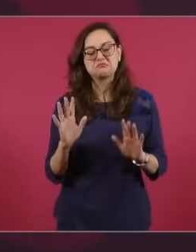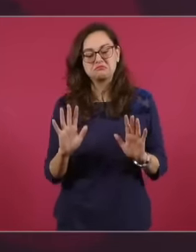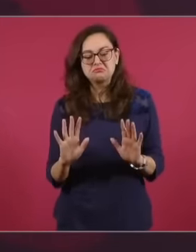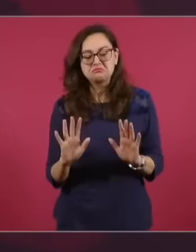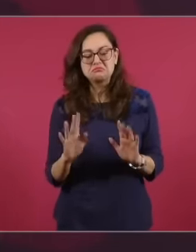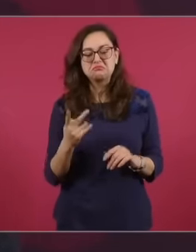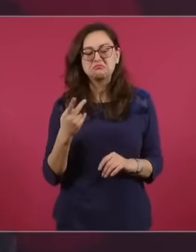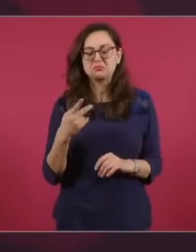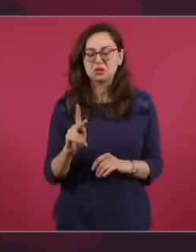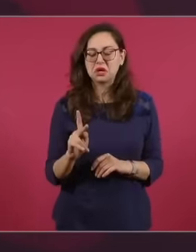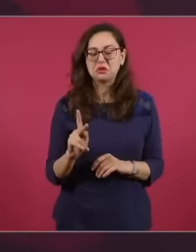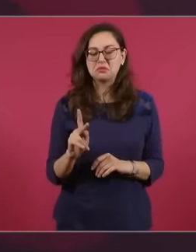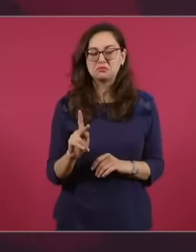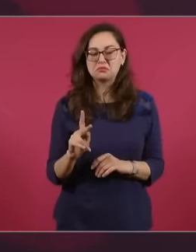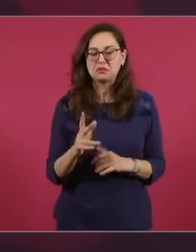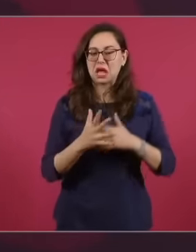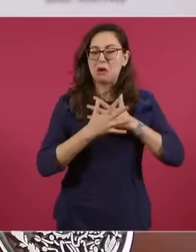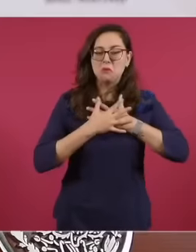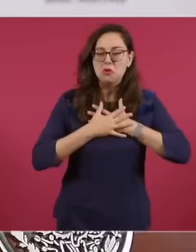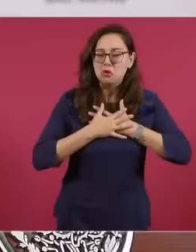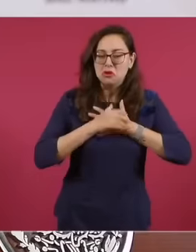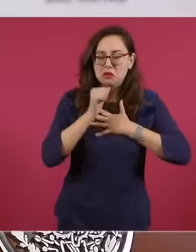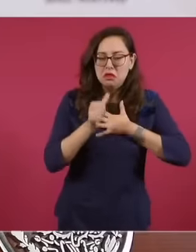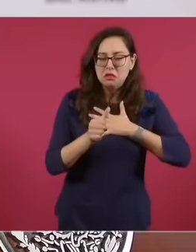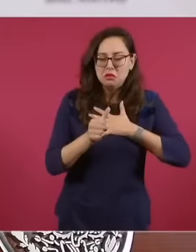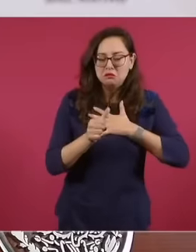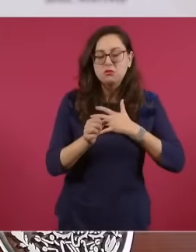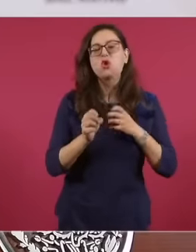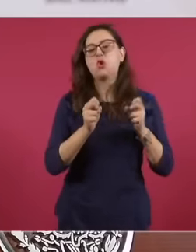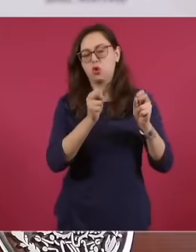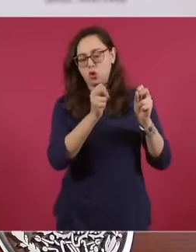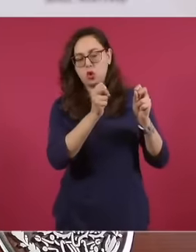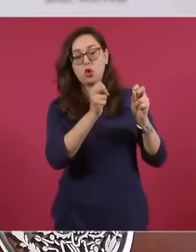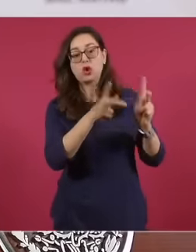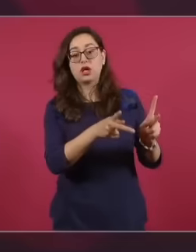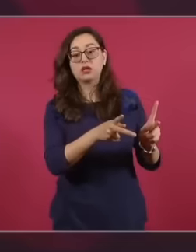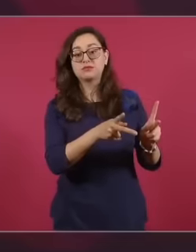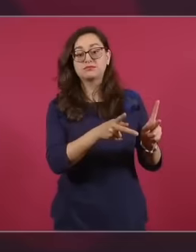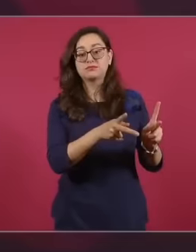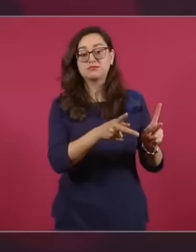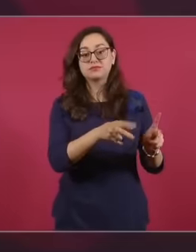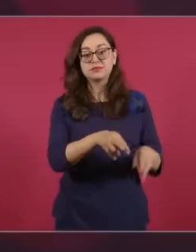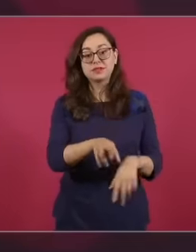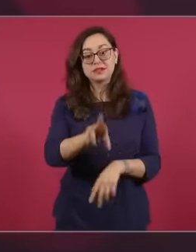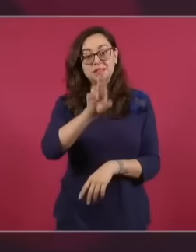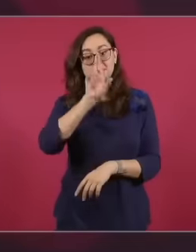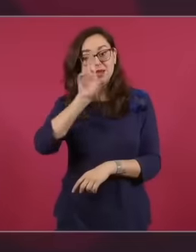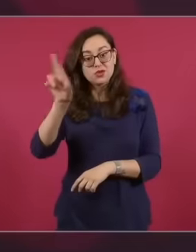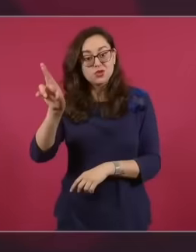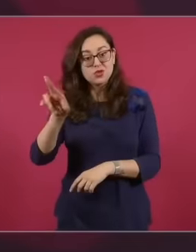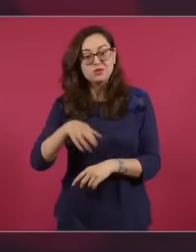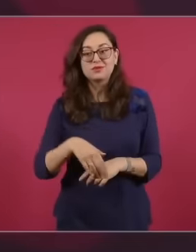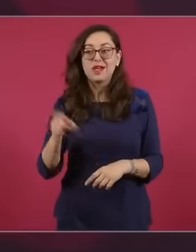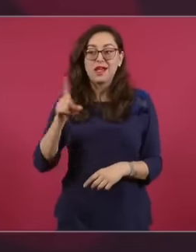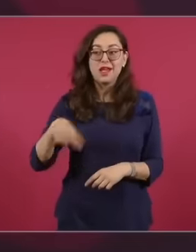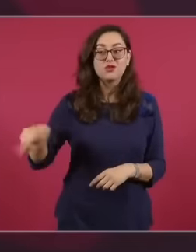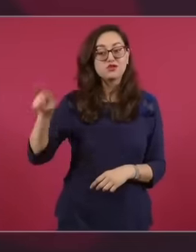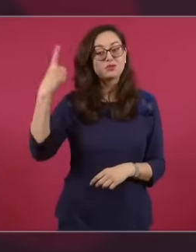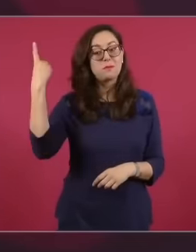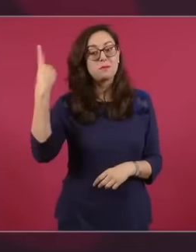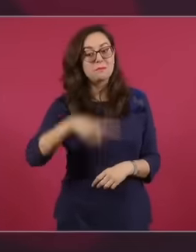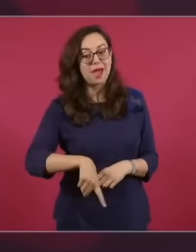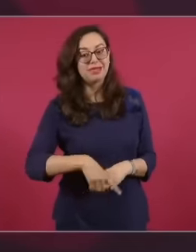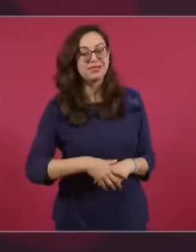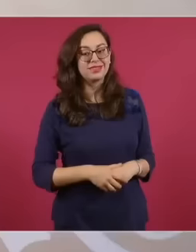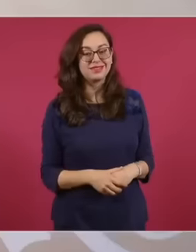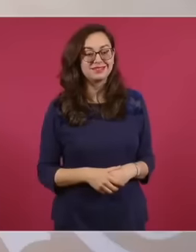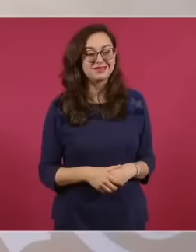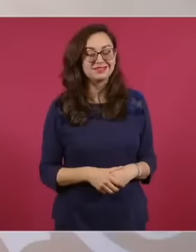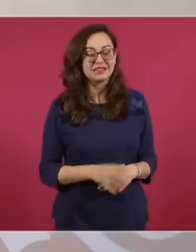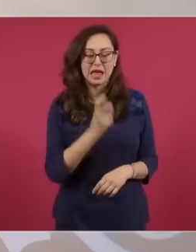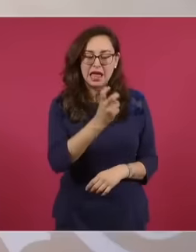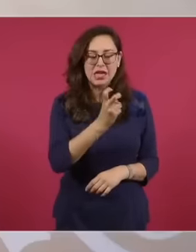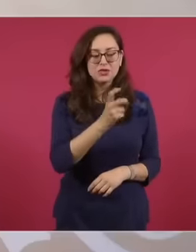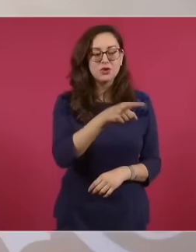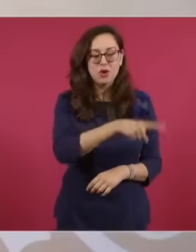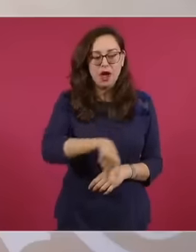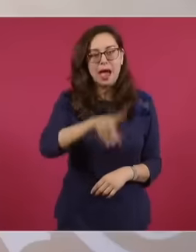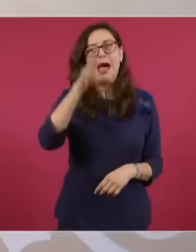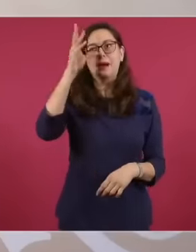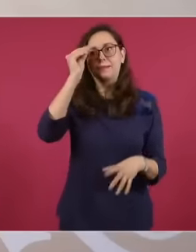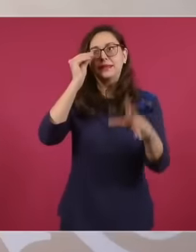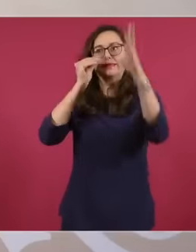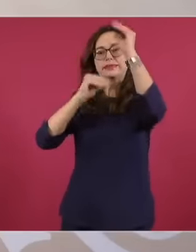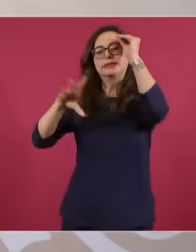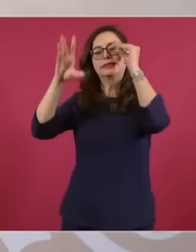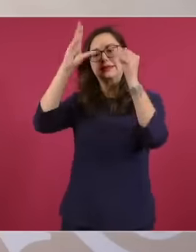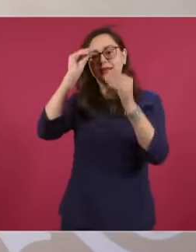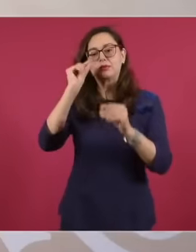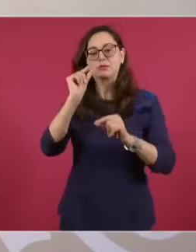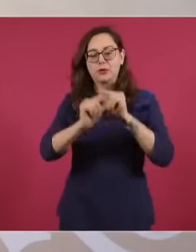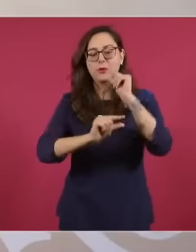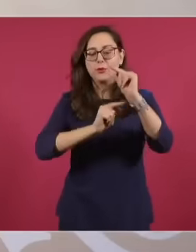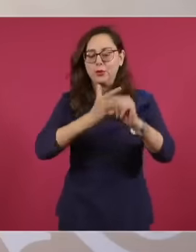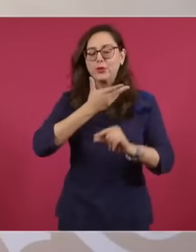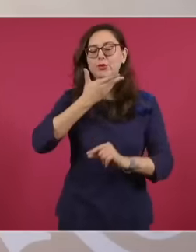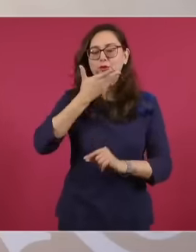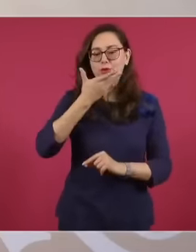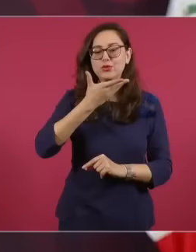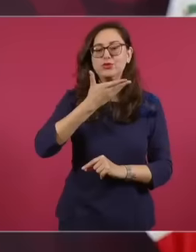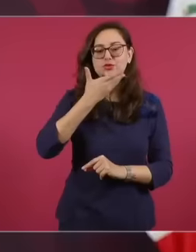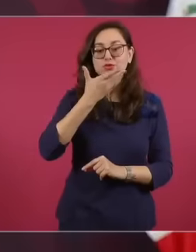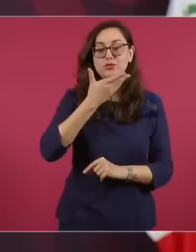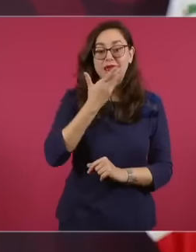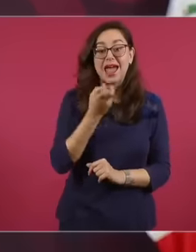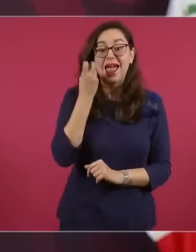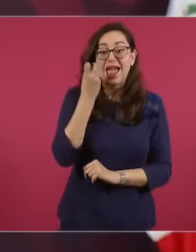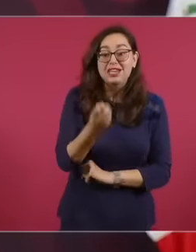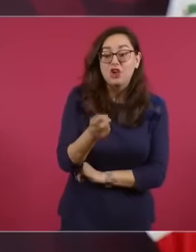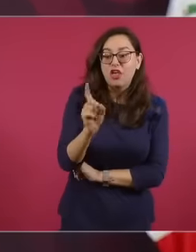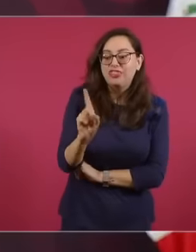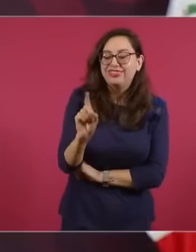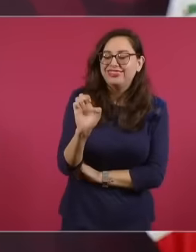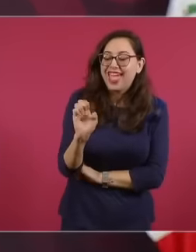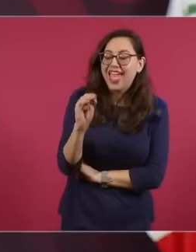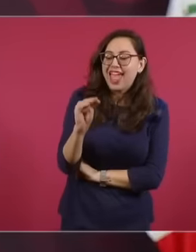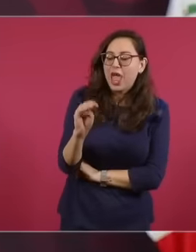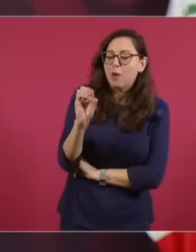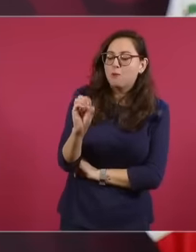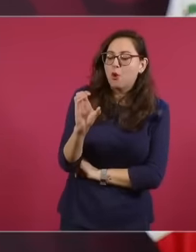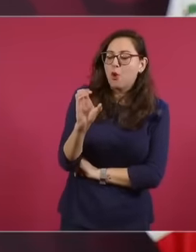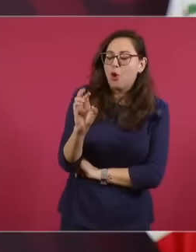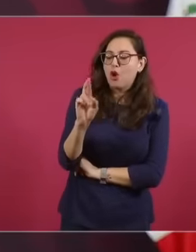but they have to get used to respecting them. to the people Because that is true democracy